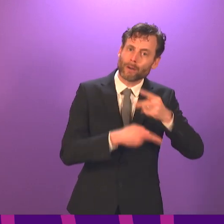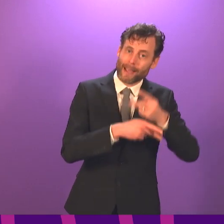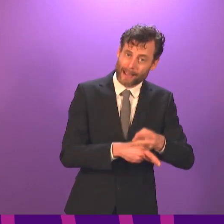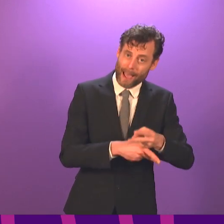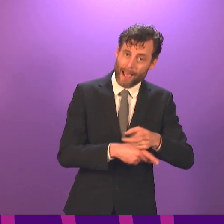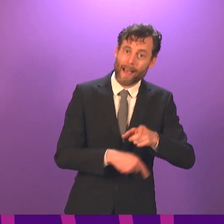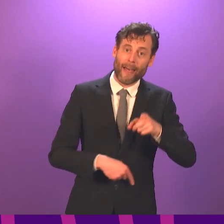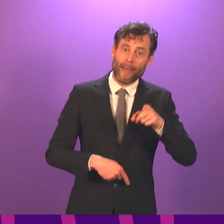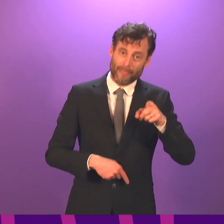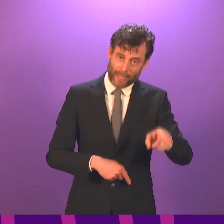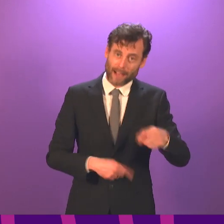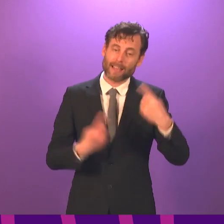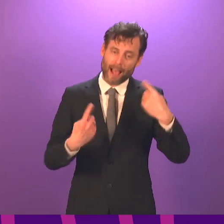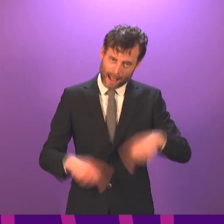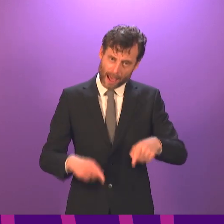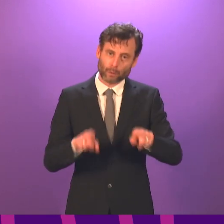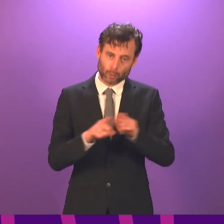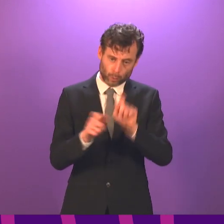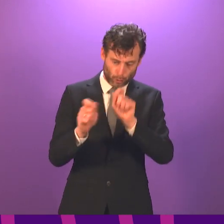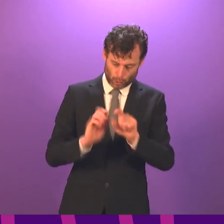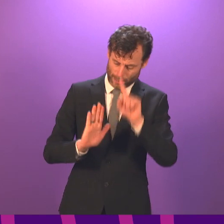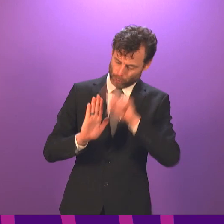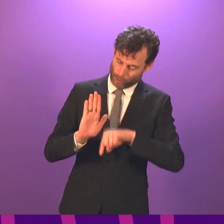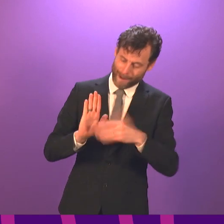with regard to formal childcare, and that the required support is made available. I hope that answers Shona Robison’s question.